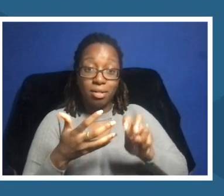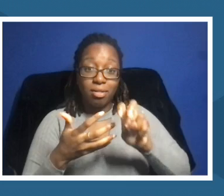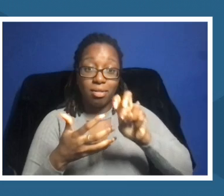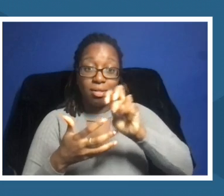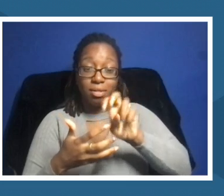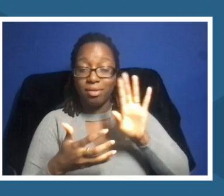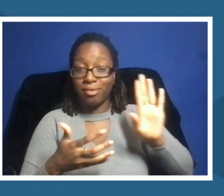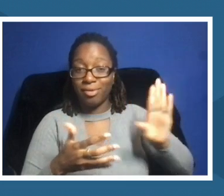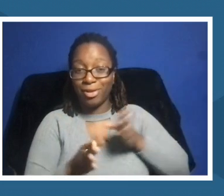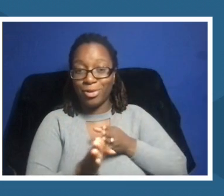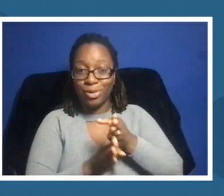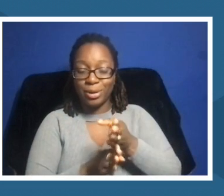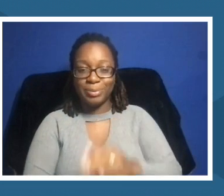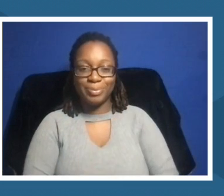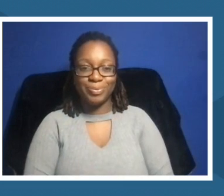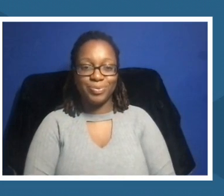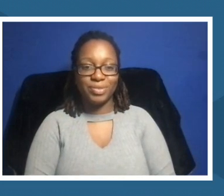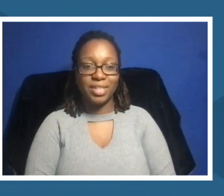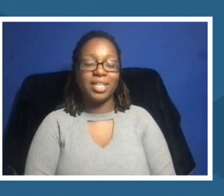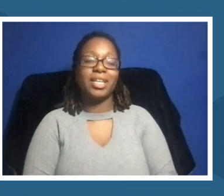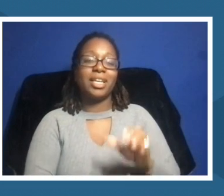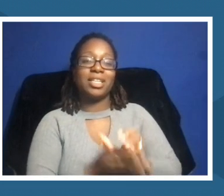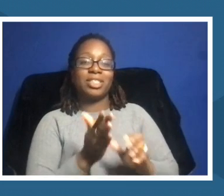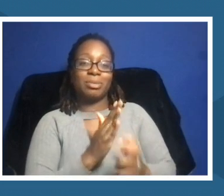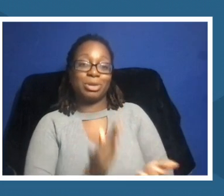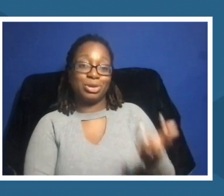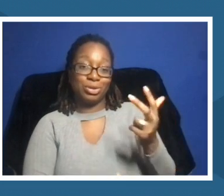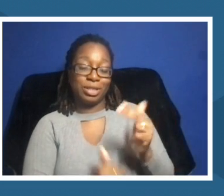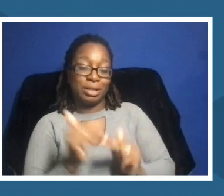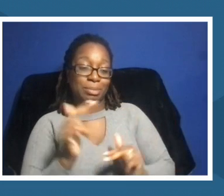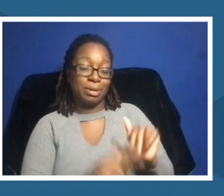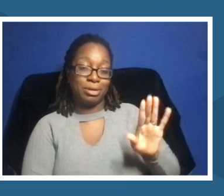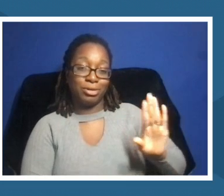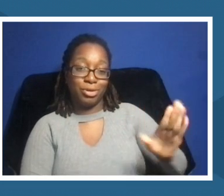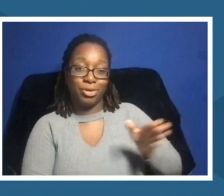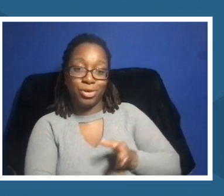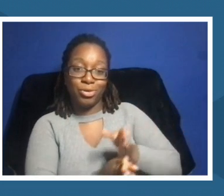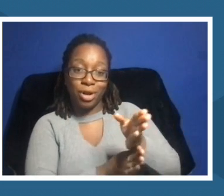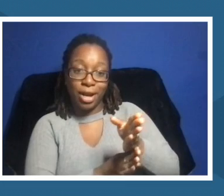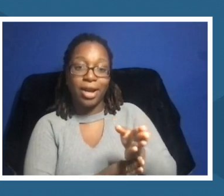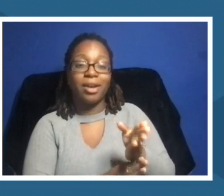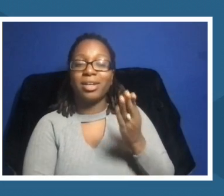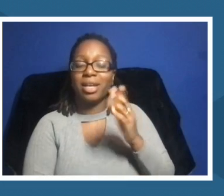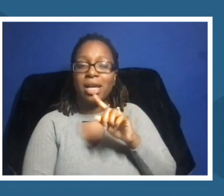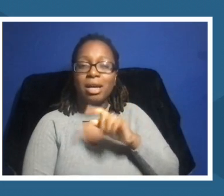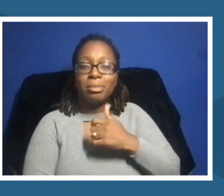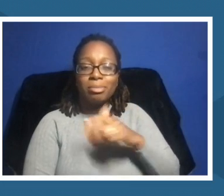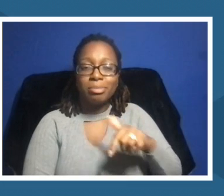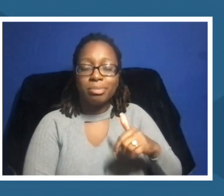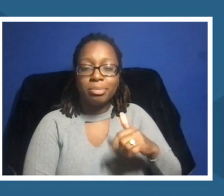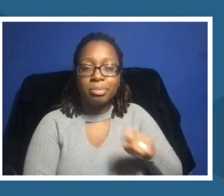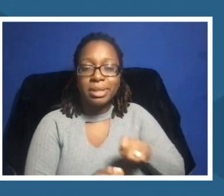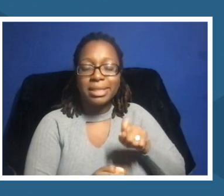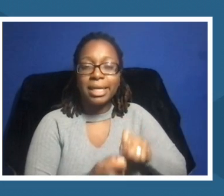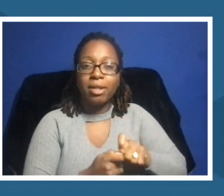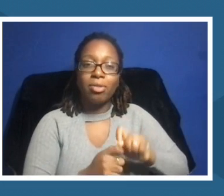chapter 3 building her career questioning cultural norms and values